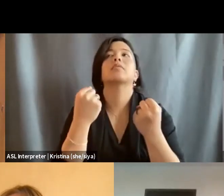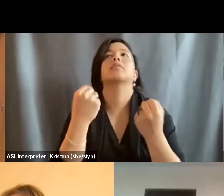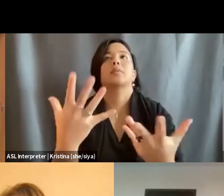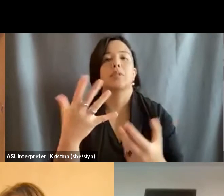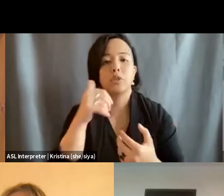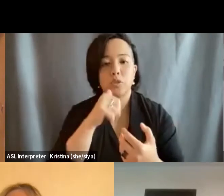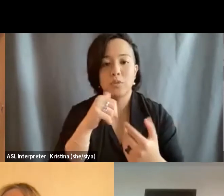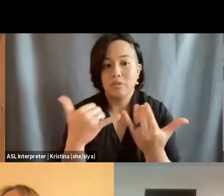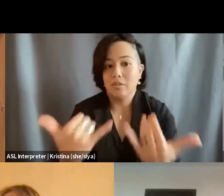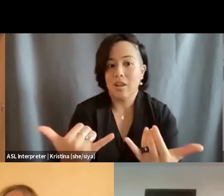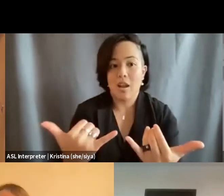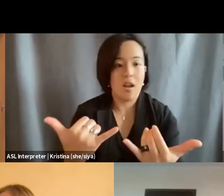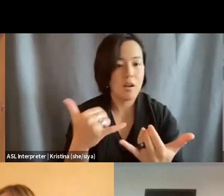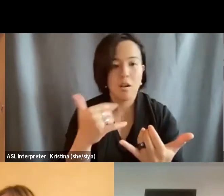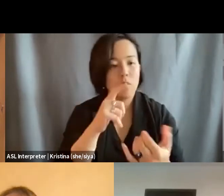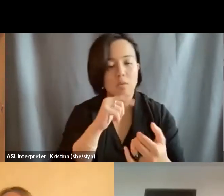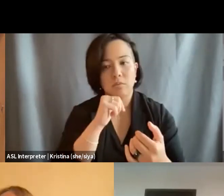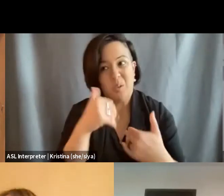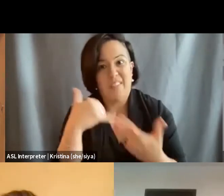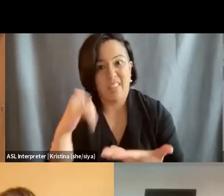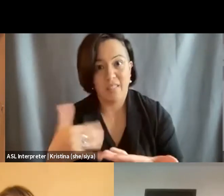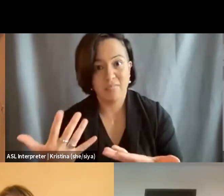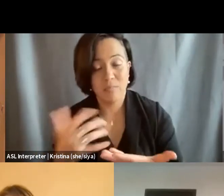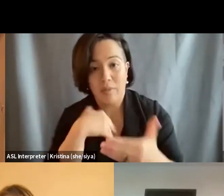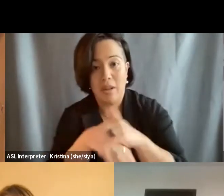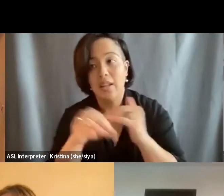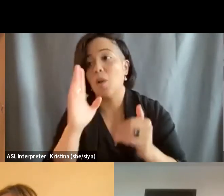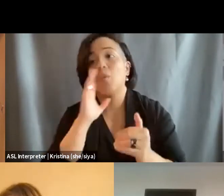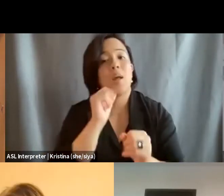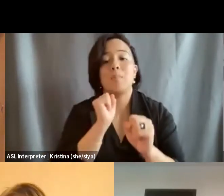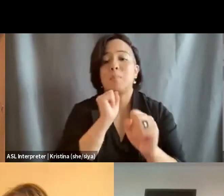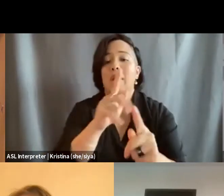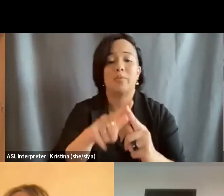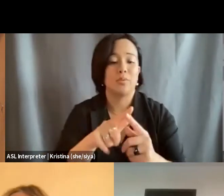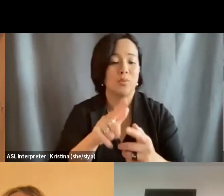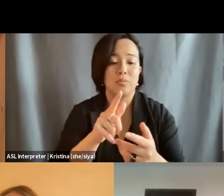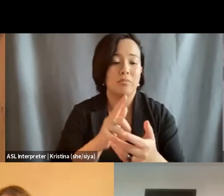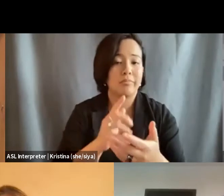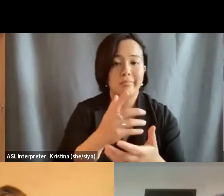now who don't have that and will not go back into primary school because they're too old. They were obviously won't go back into secondary school because that's to higher